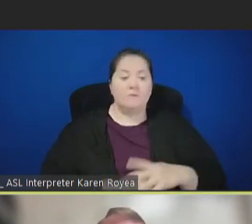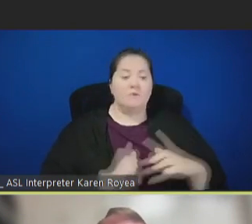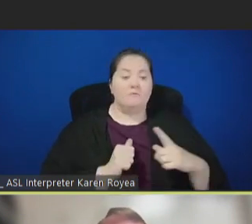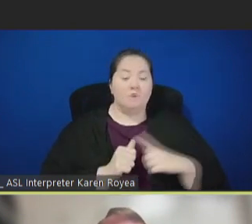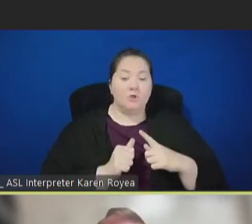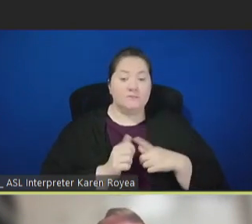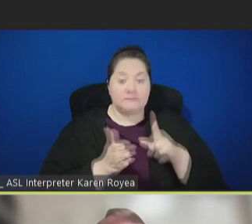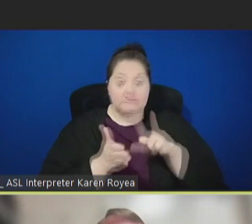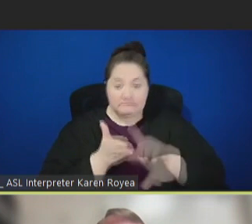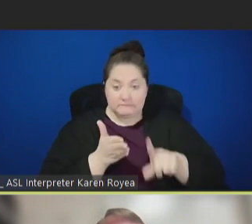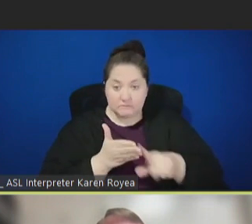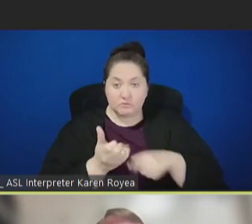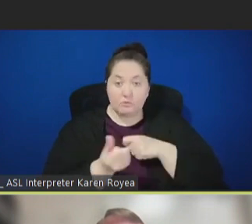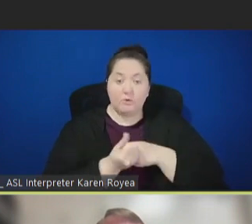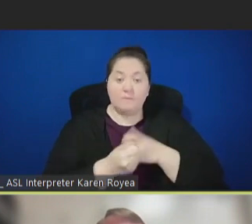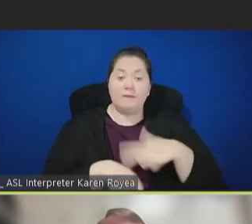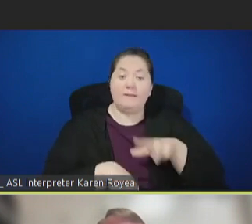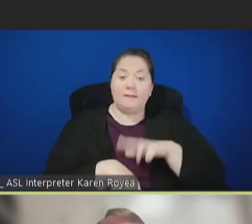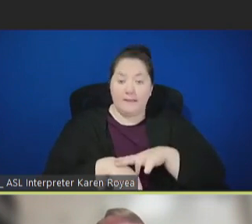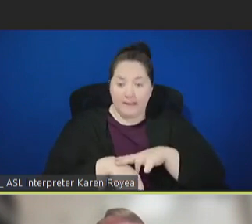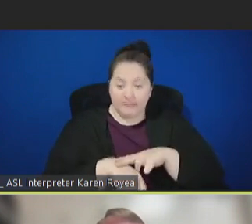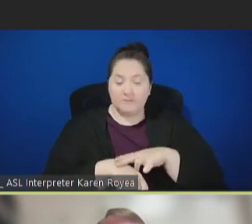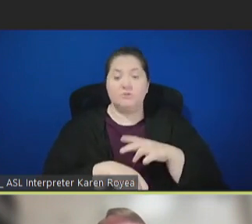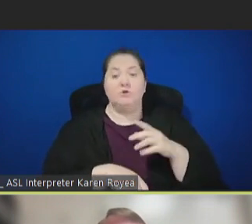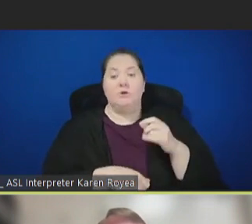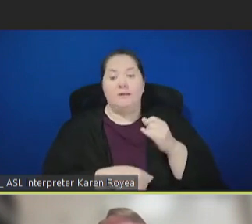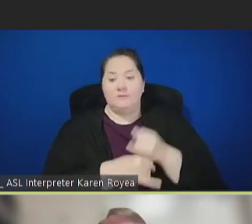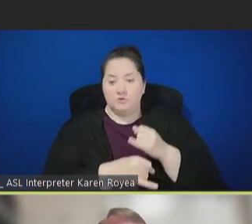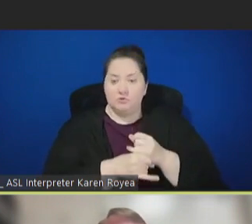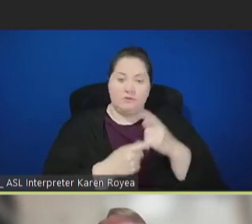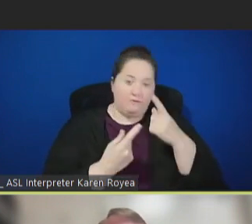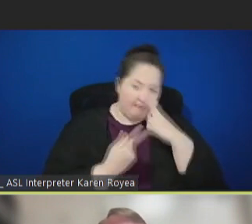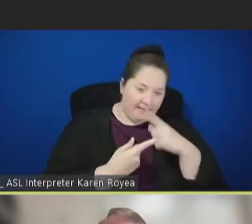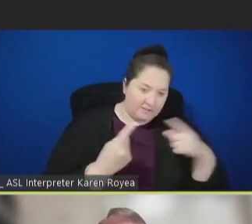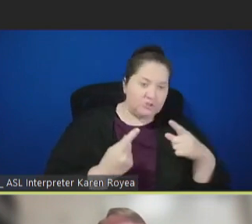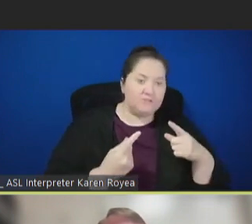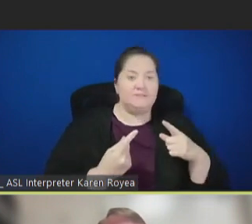supported by the National Institute of Allergy and Infectious Diseases showed that a messenger RNA